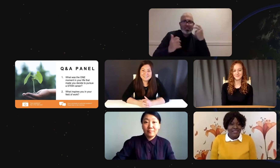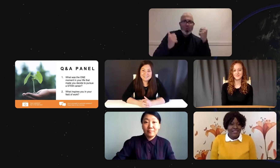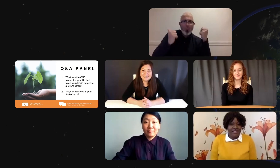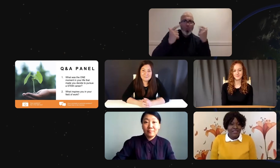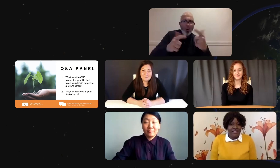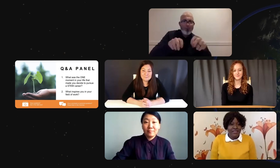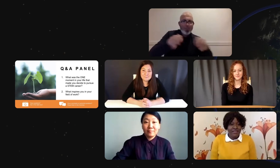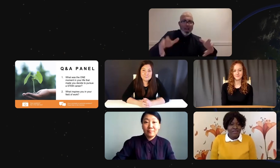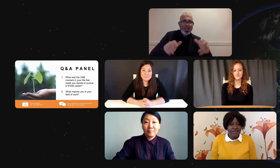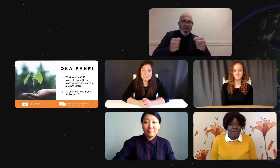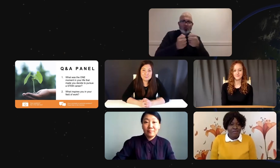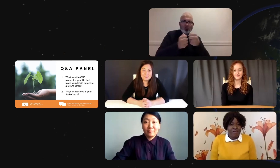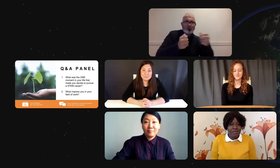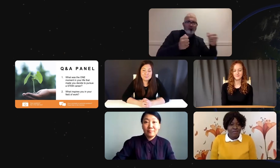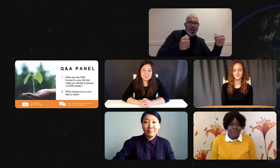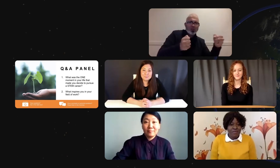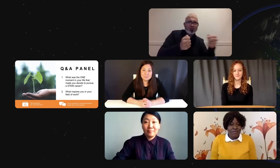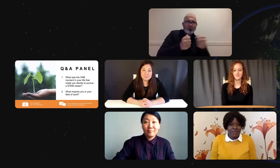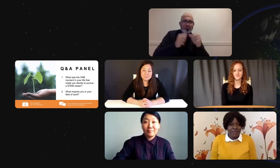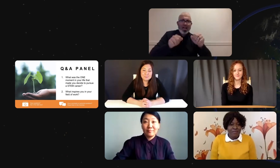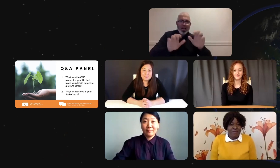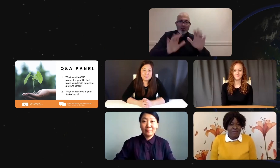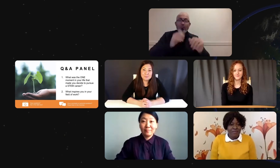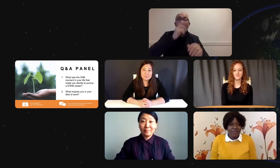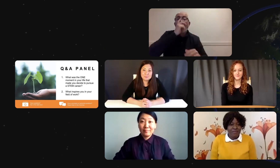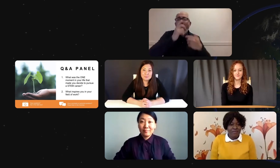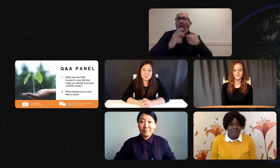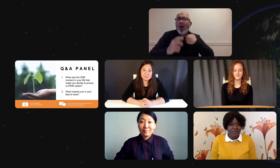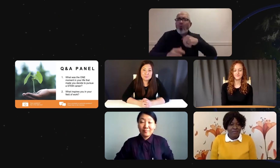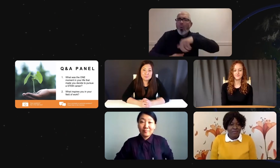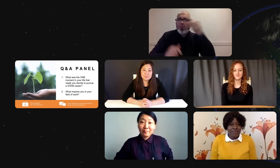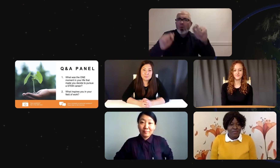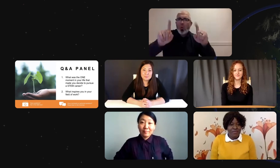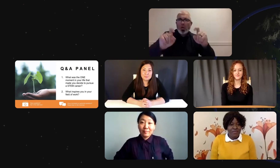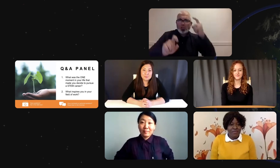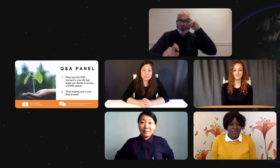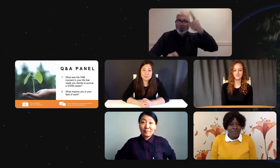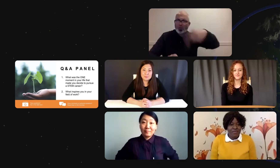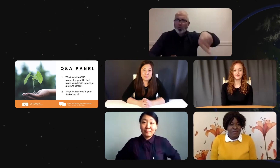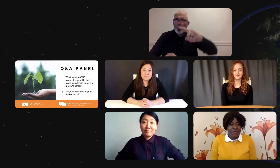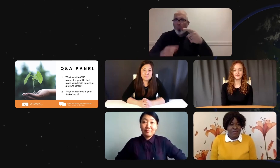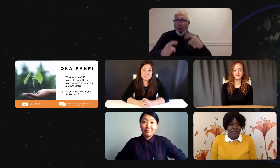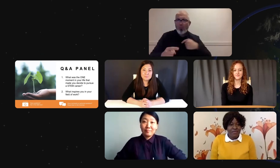We do want to hear from you. If you can't see the panelists on screen, adjust your slider!